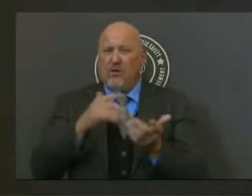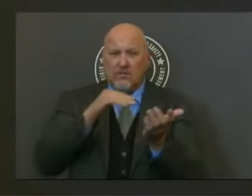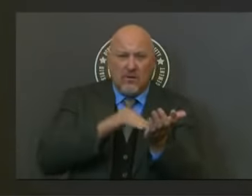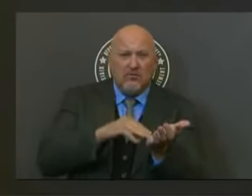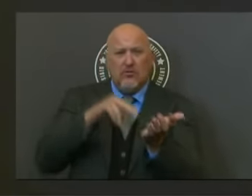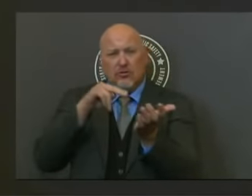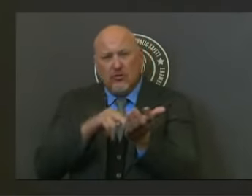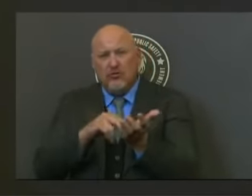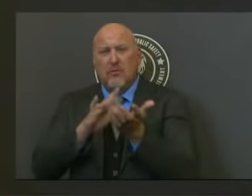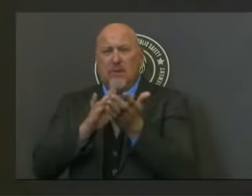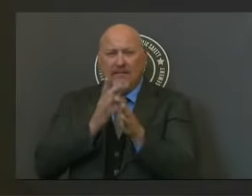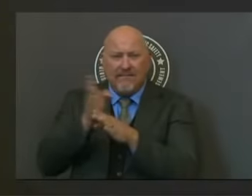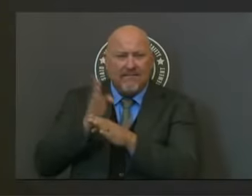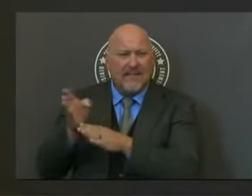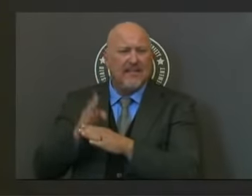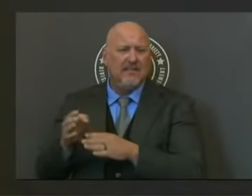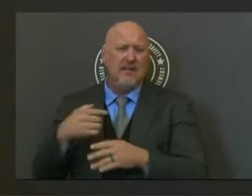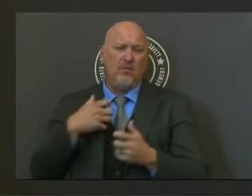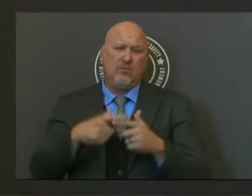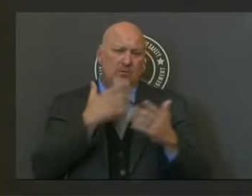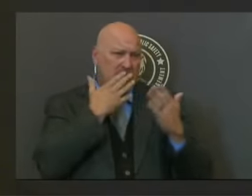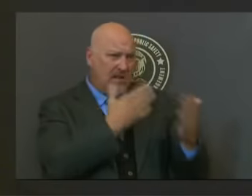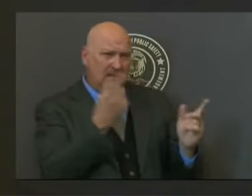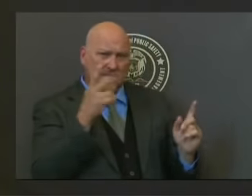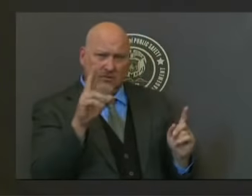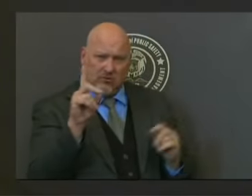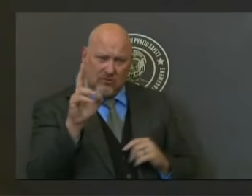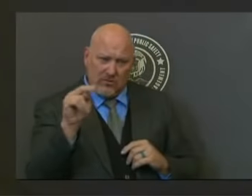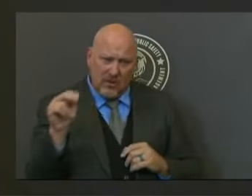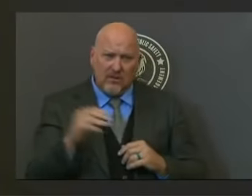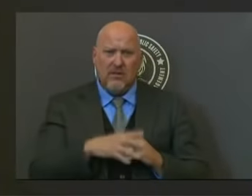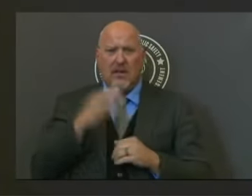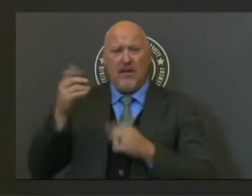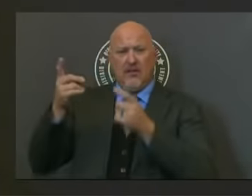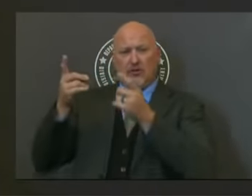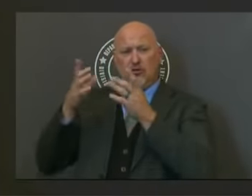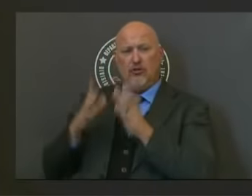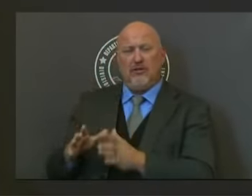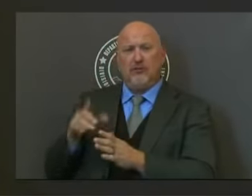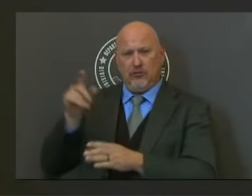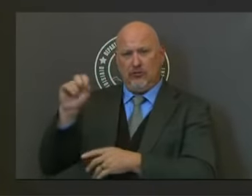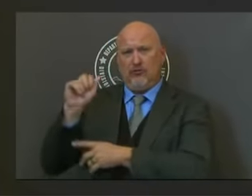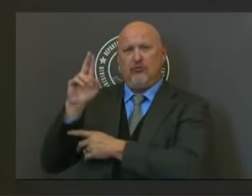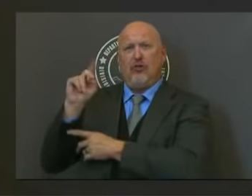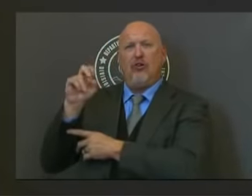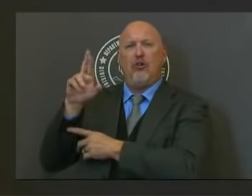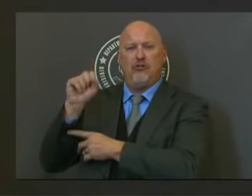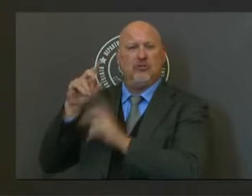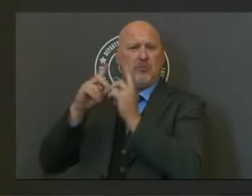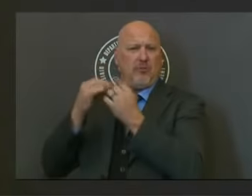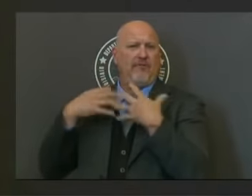epidemiologist and director